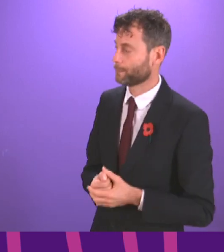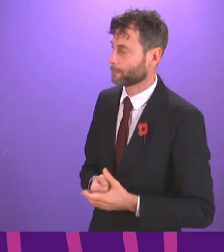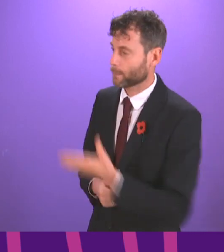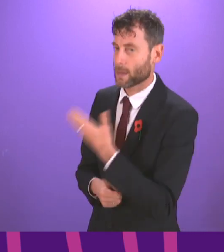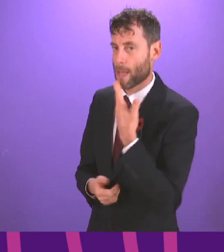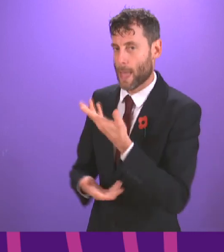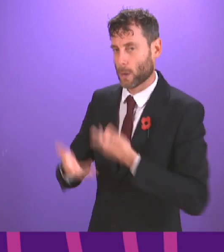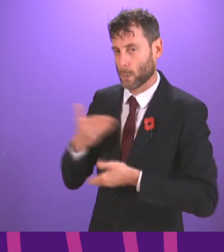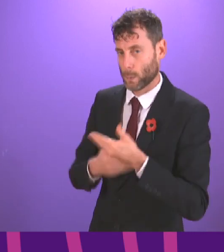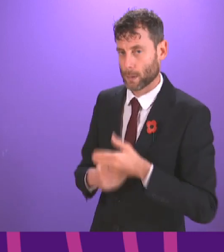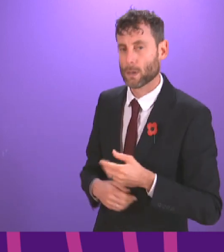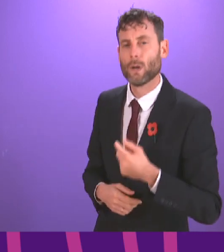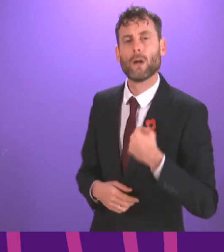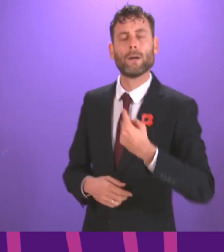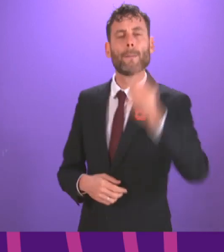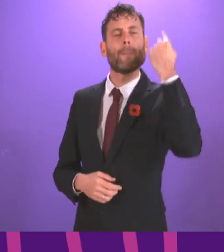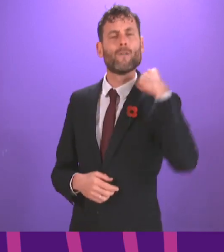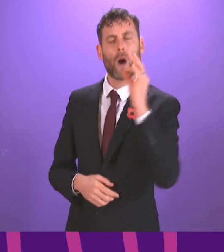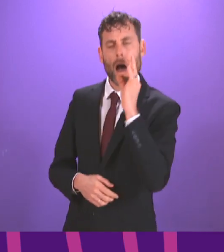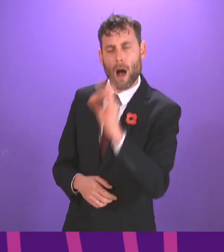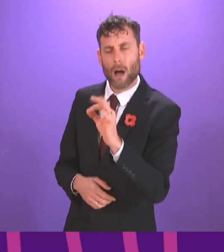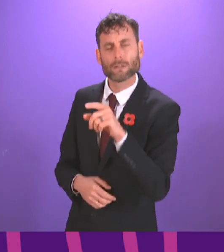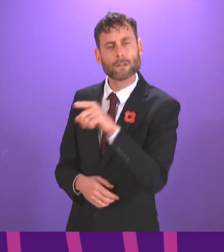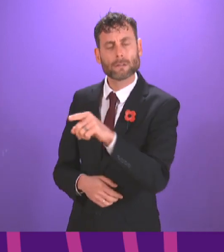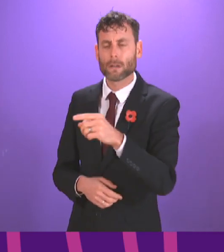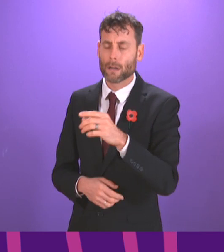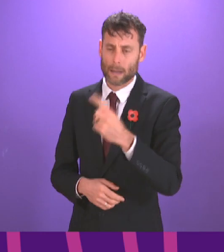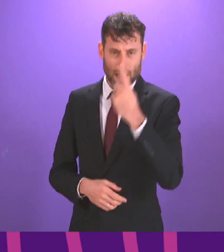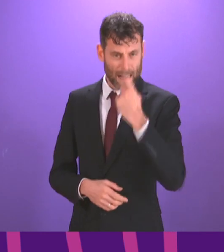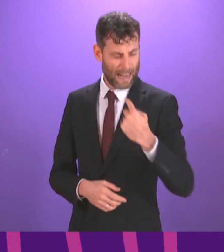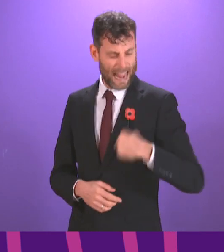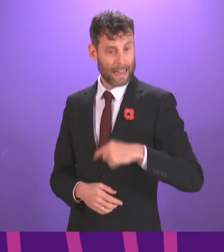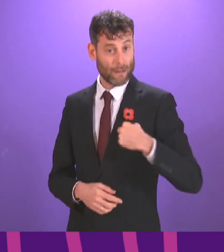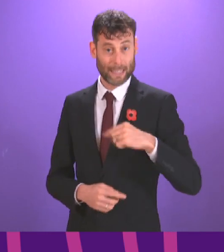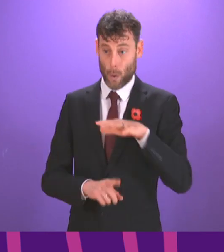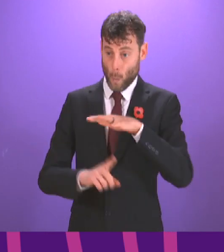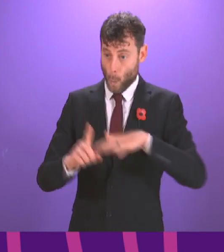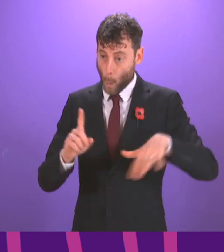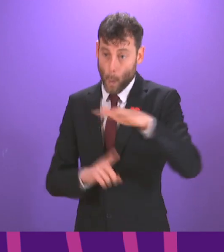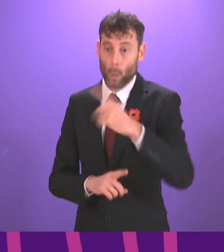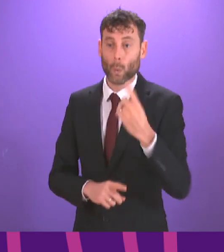whether she could guarantee that everyone who is due a flu vaccine will receive one